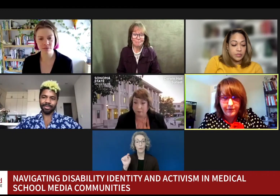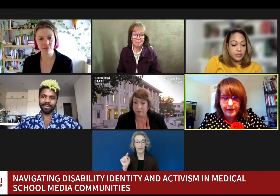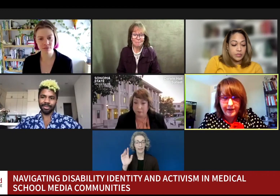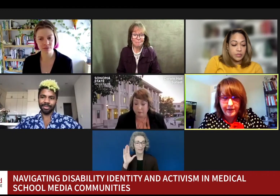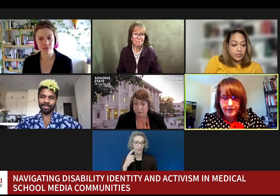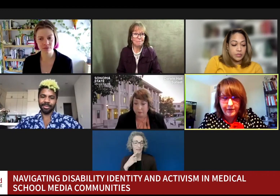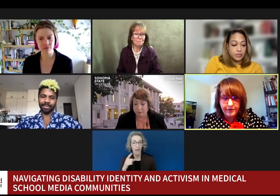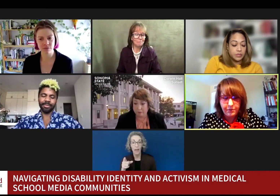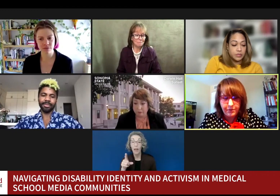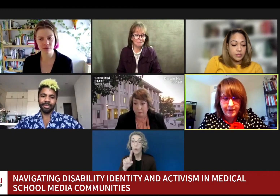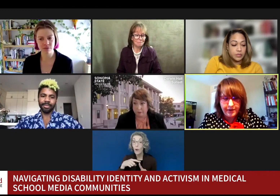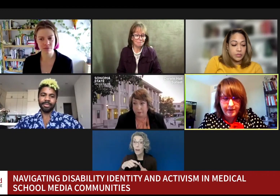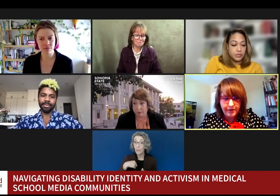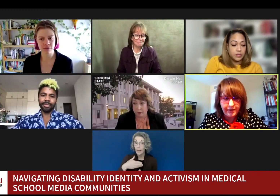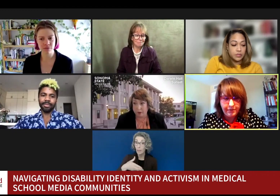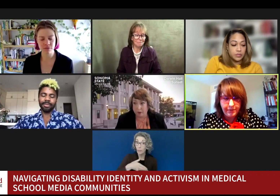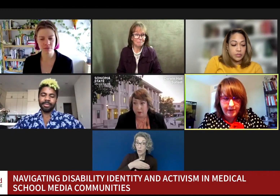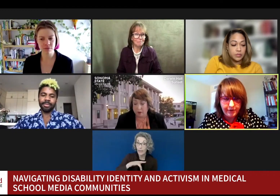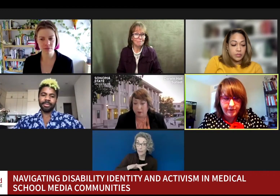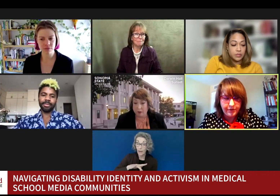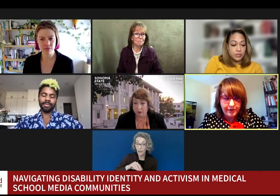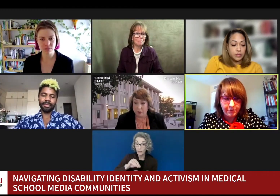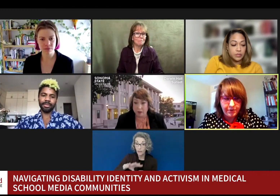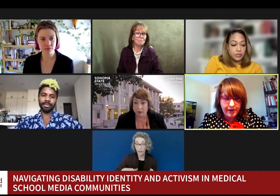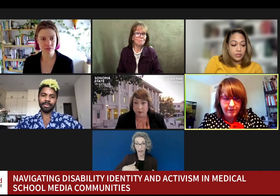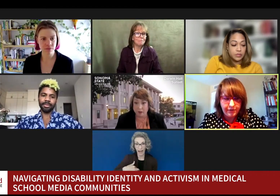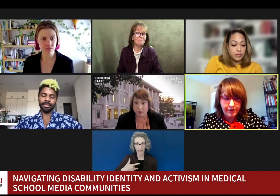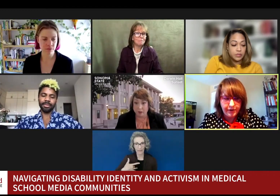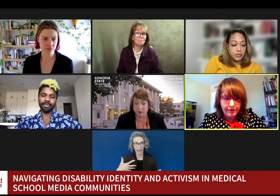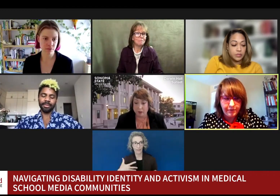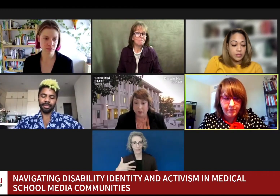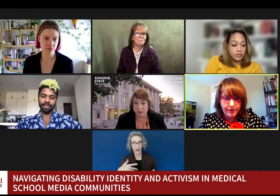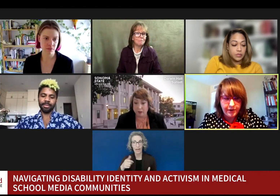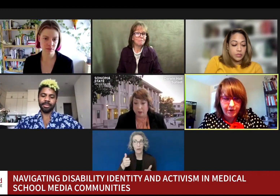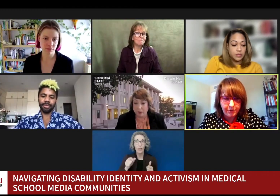of what medical schools I was applying for would interpret for my social media.